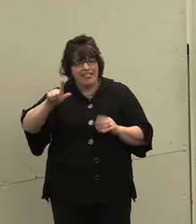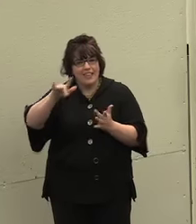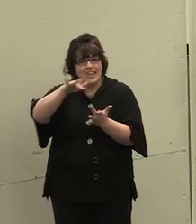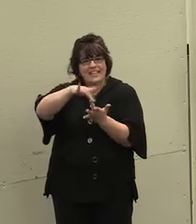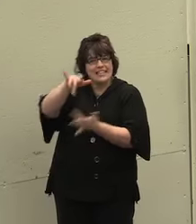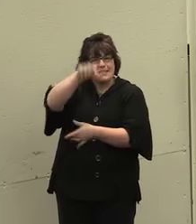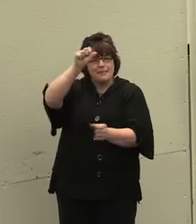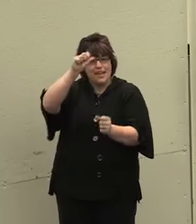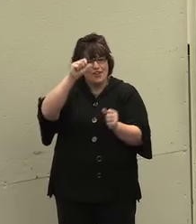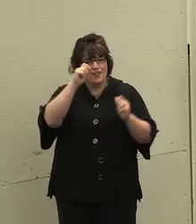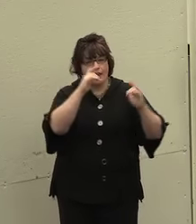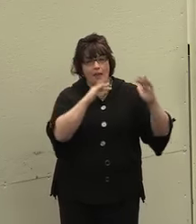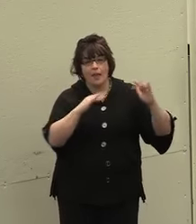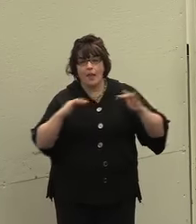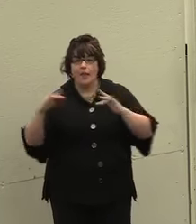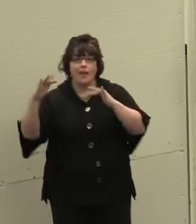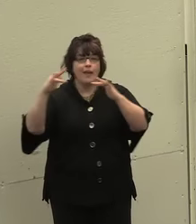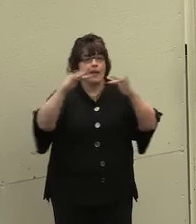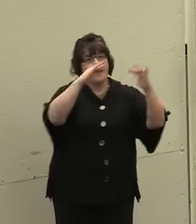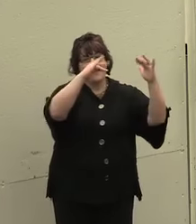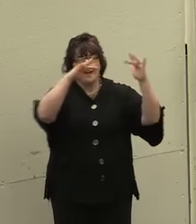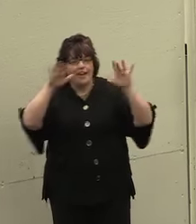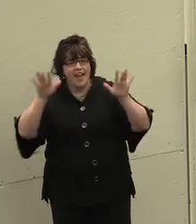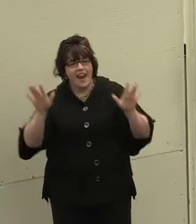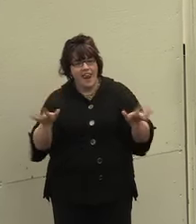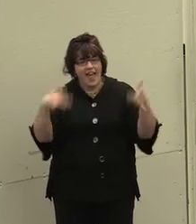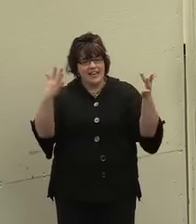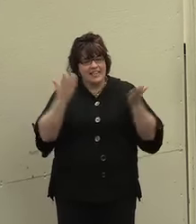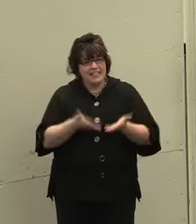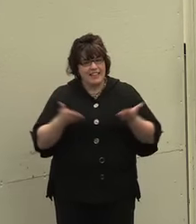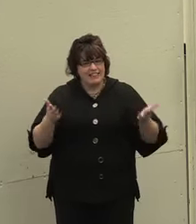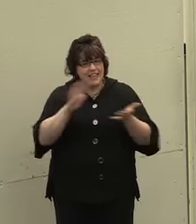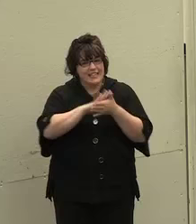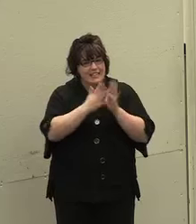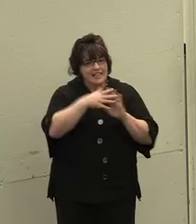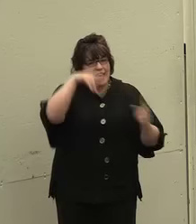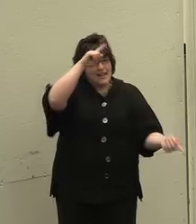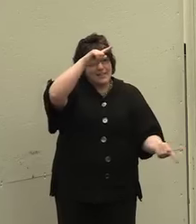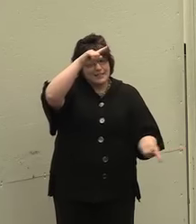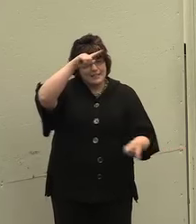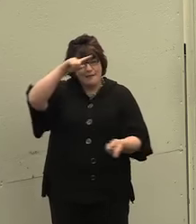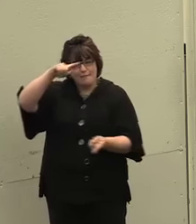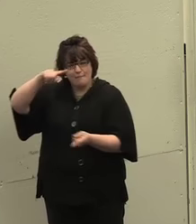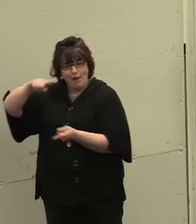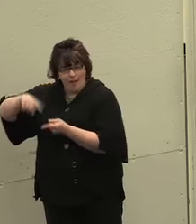Because of its lightness, things get smaller and smaller. The size of columns get smaller and smaller.